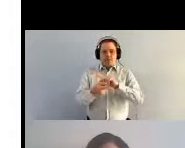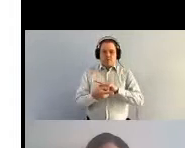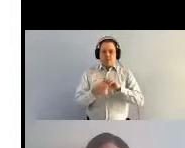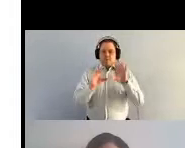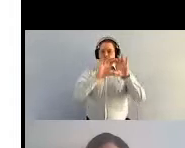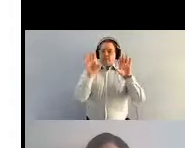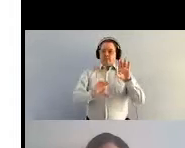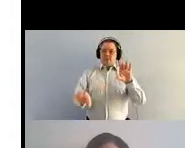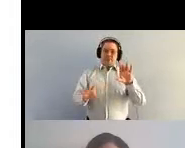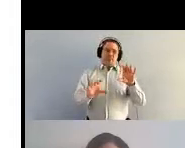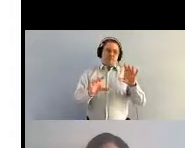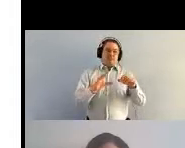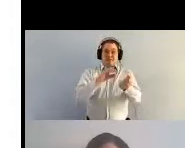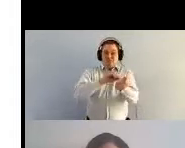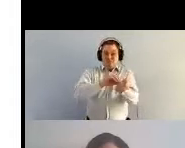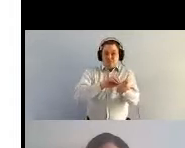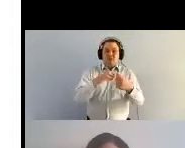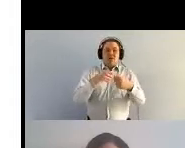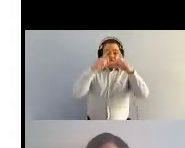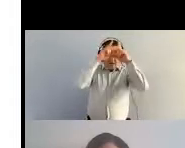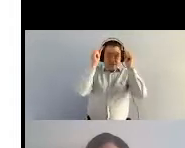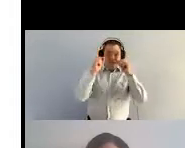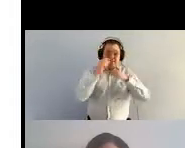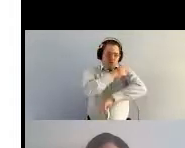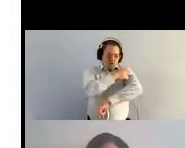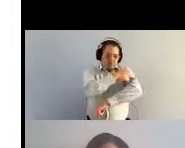to services and movement restrictions, many areas of service provision